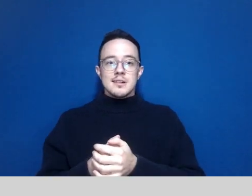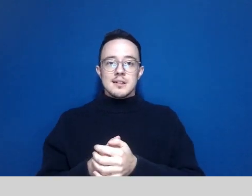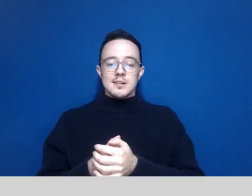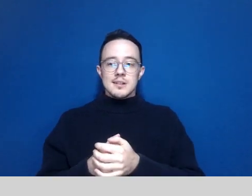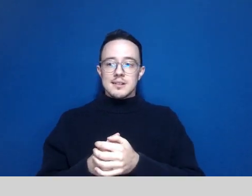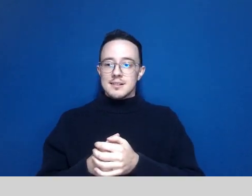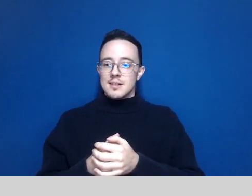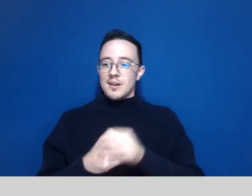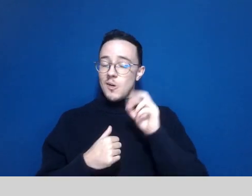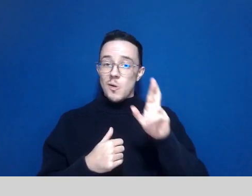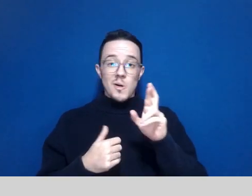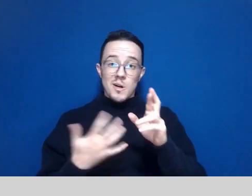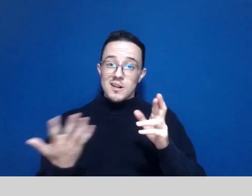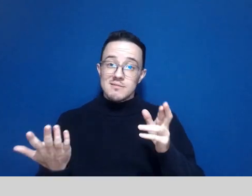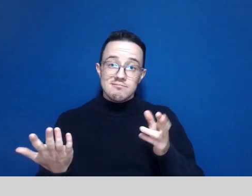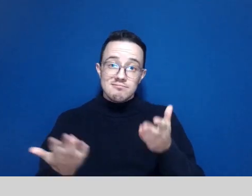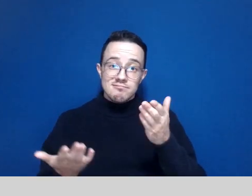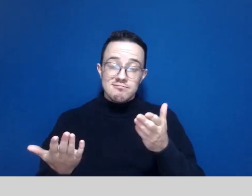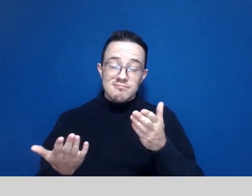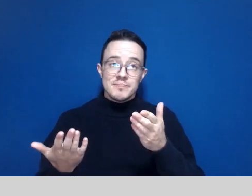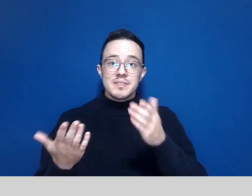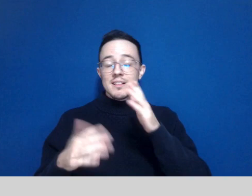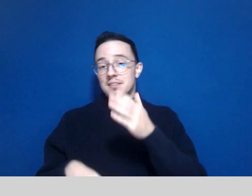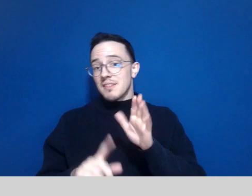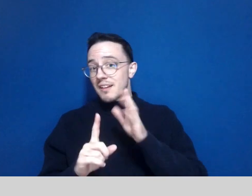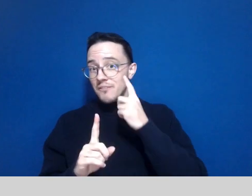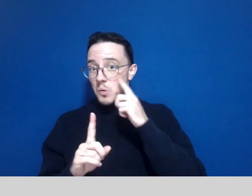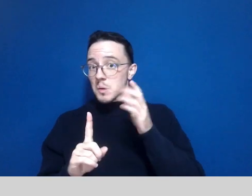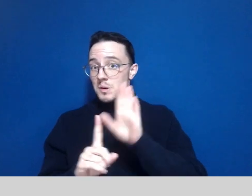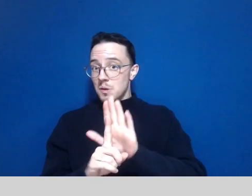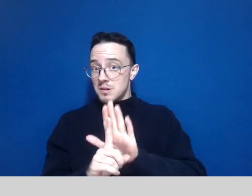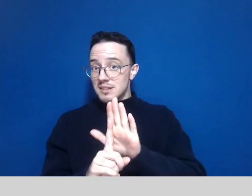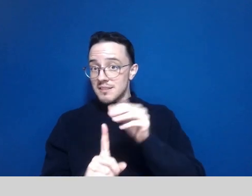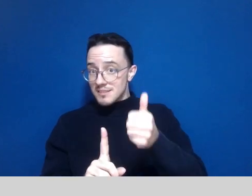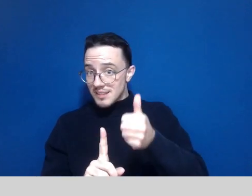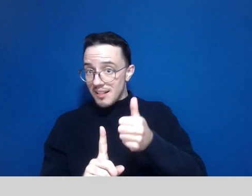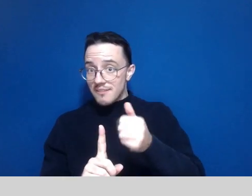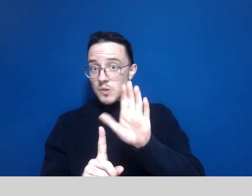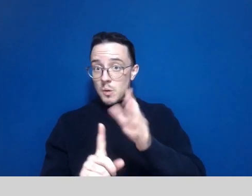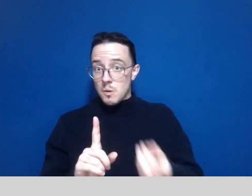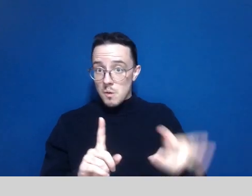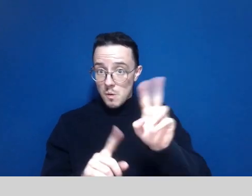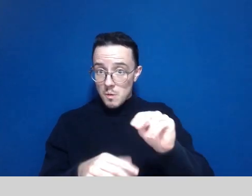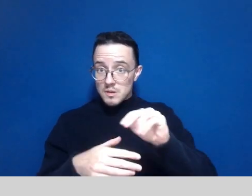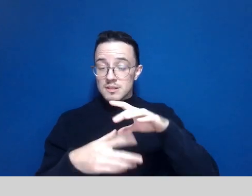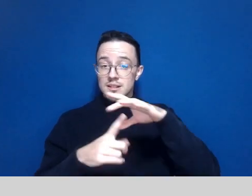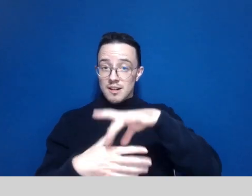if you're not using transcriptions for your own content or you're not using transcriptions